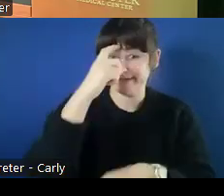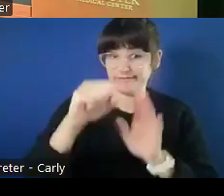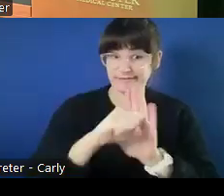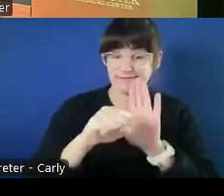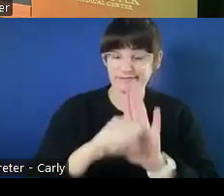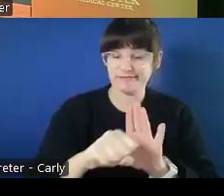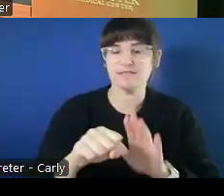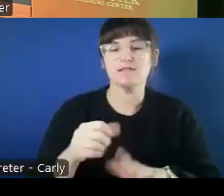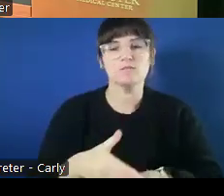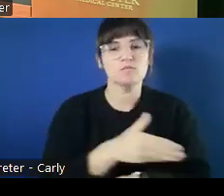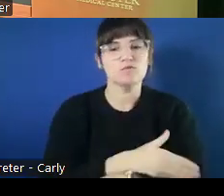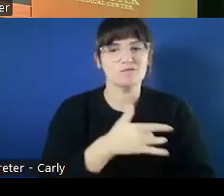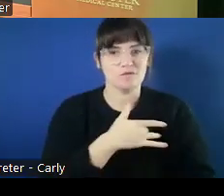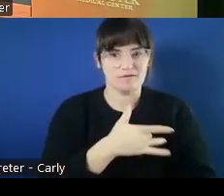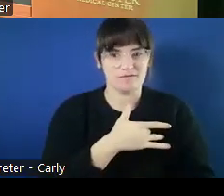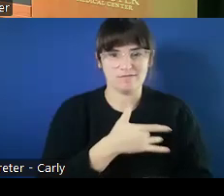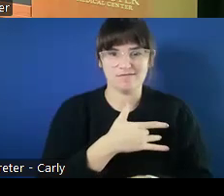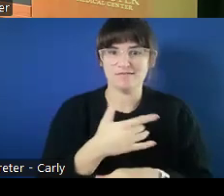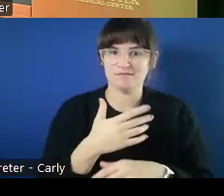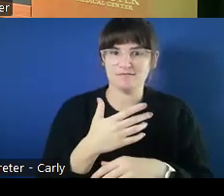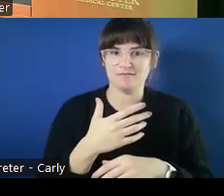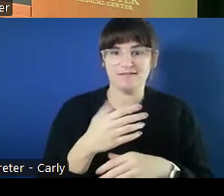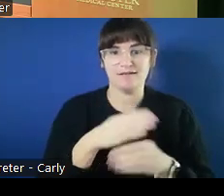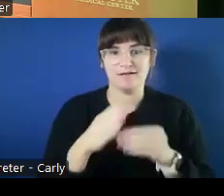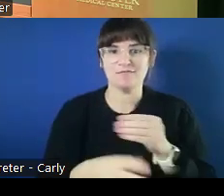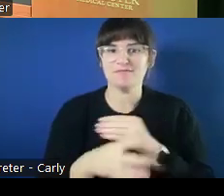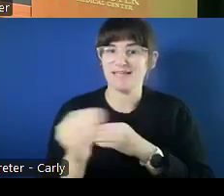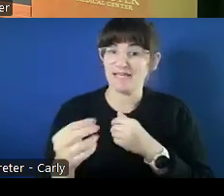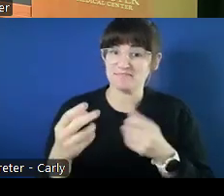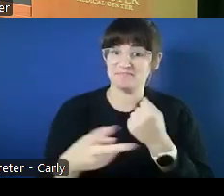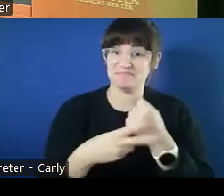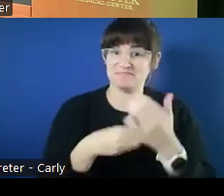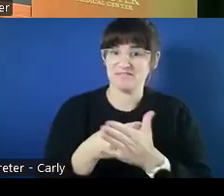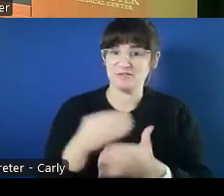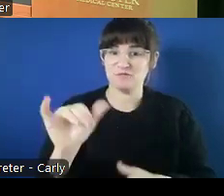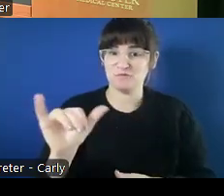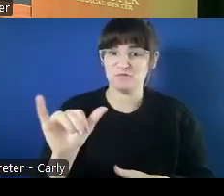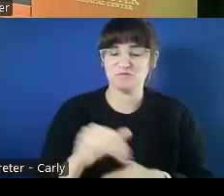certainly appear to be cost-saving now our group kind of has done a couple of these collaborative